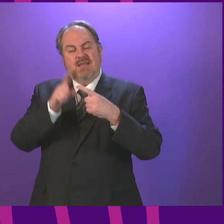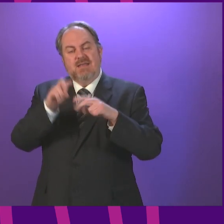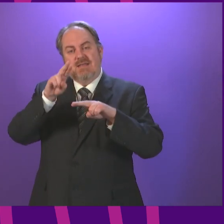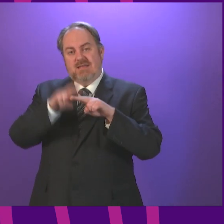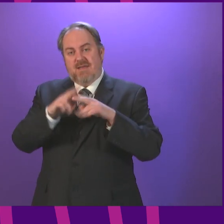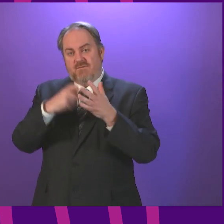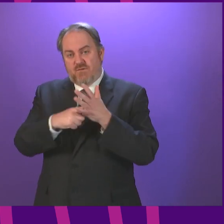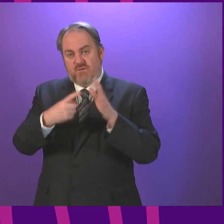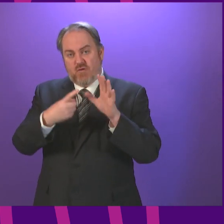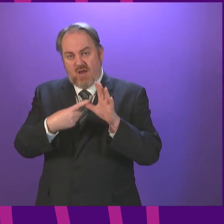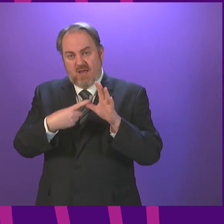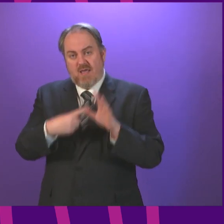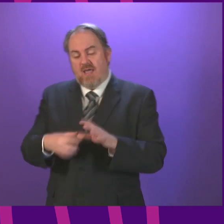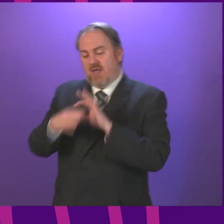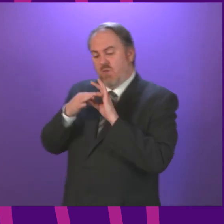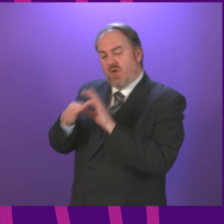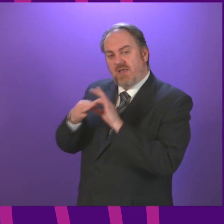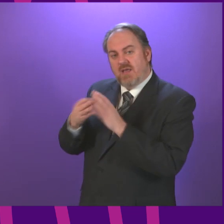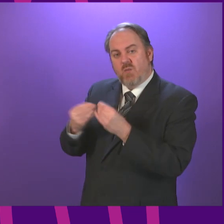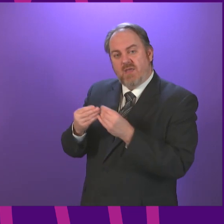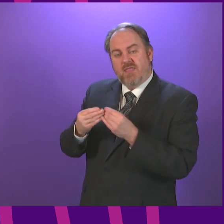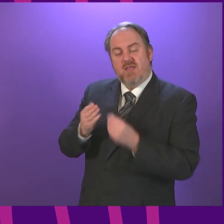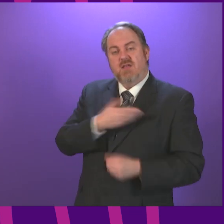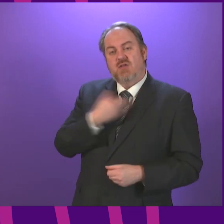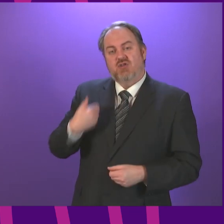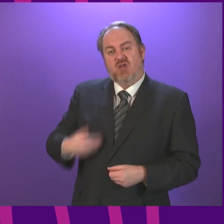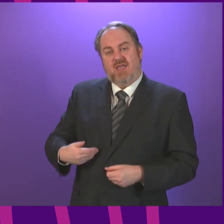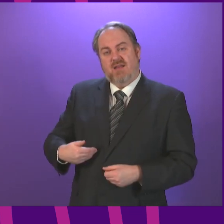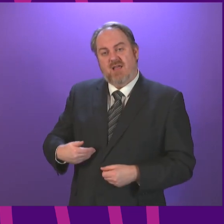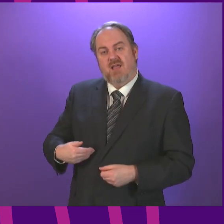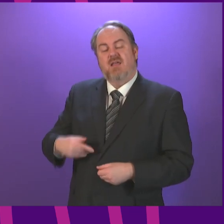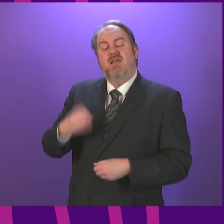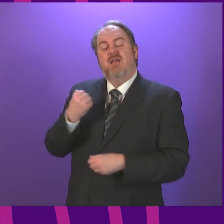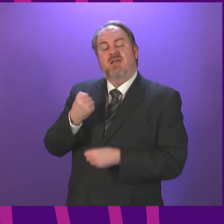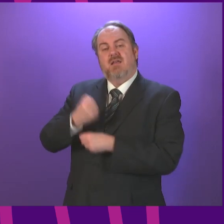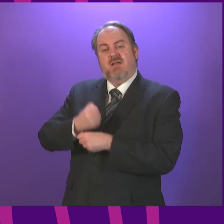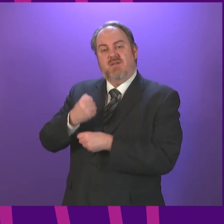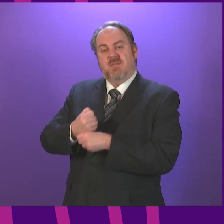Beijing embassy officials to examine all options that can help expedite the relisting process.